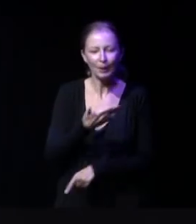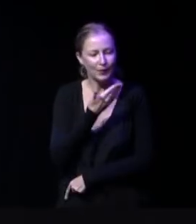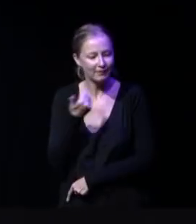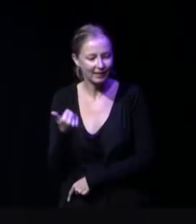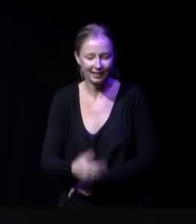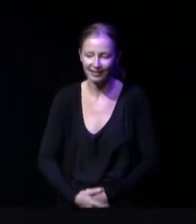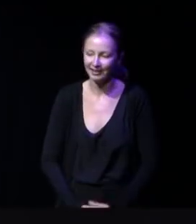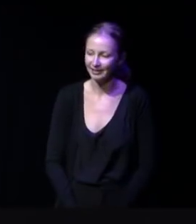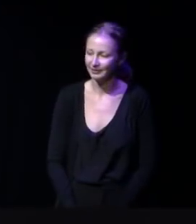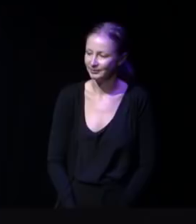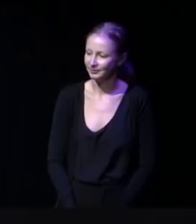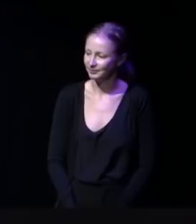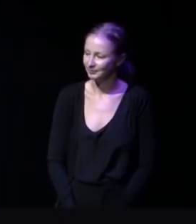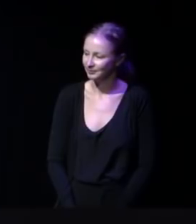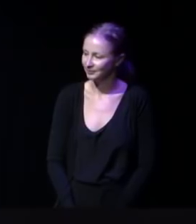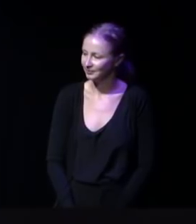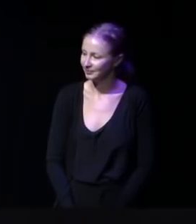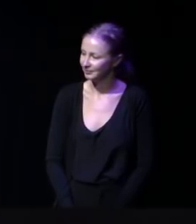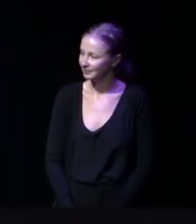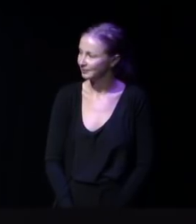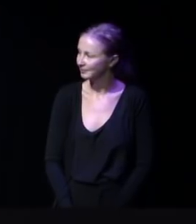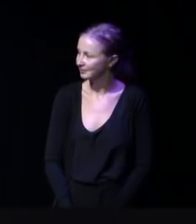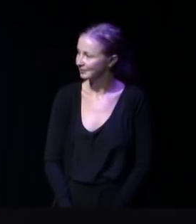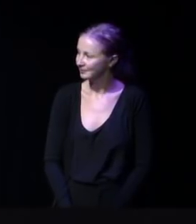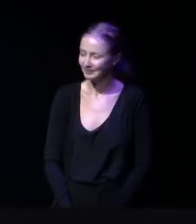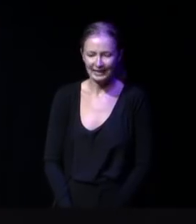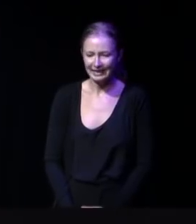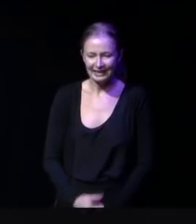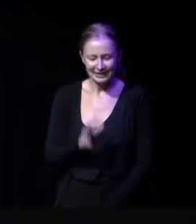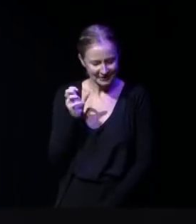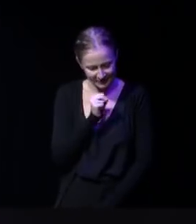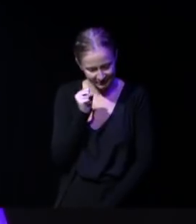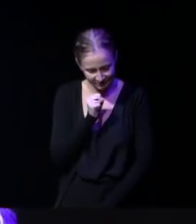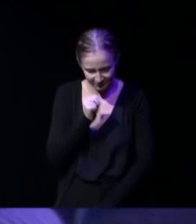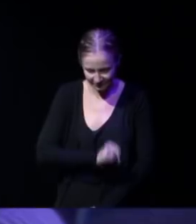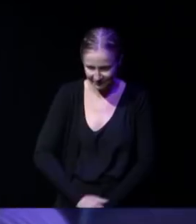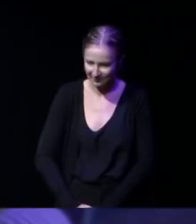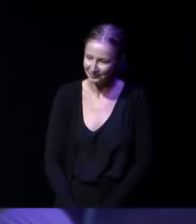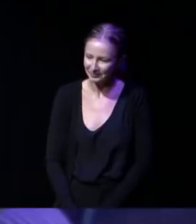[sigh] You see what they've done to us?